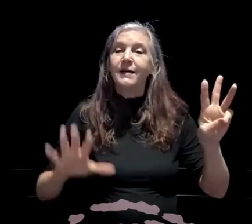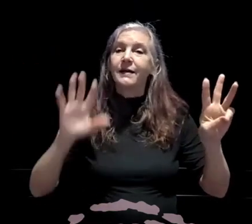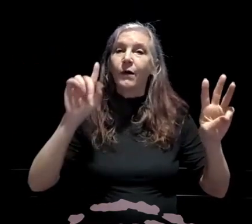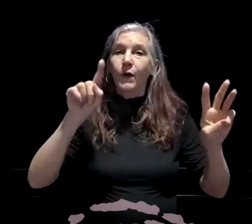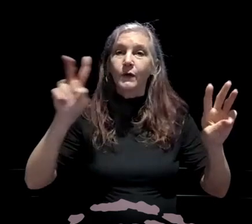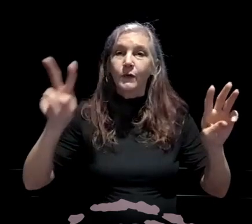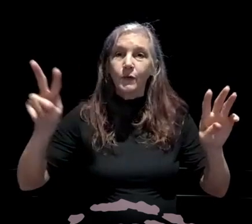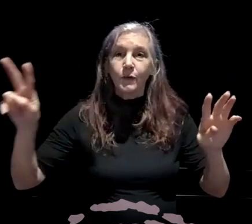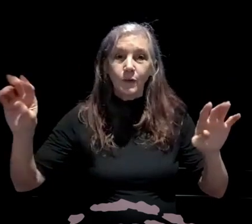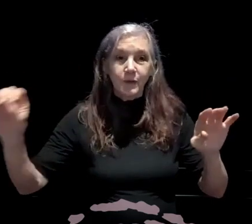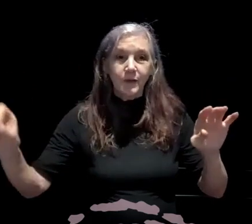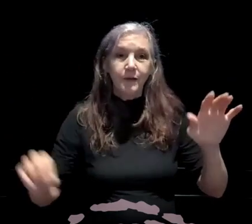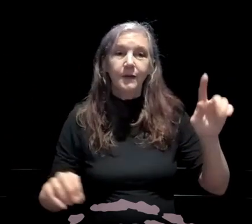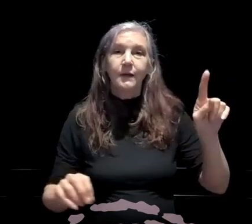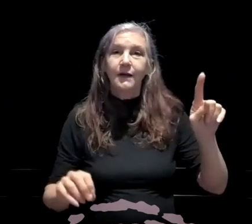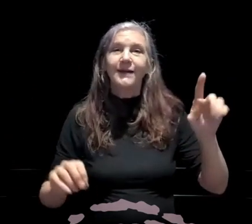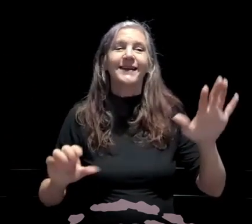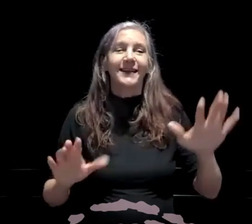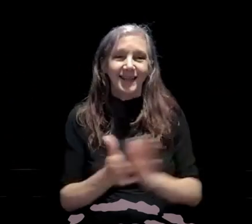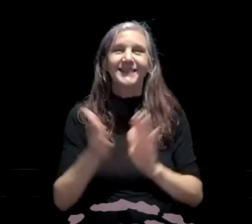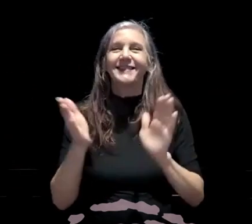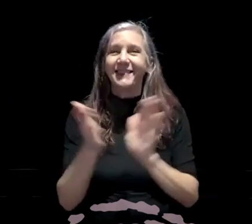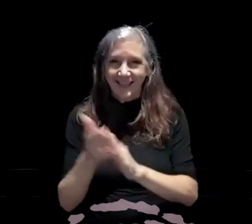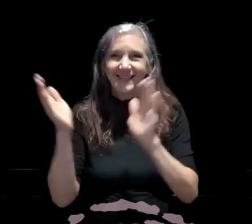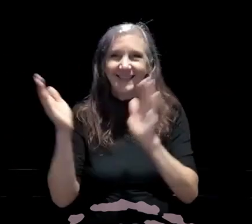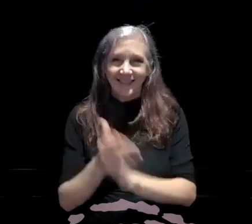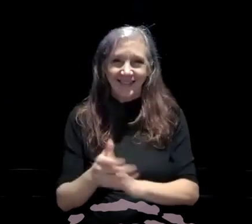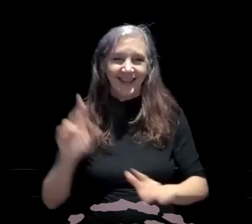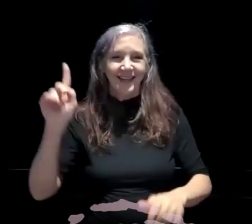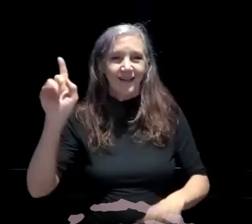Number 1, 2, 0. Thank you, number one.